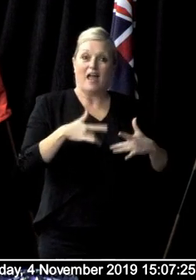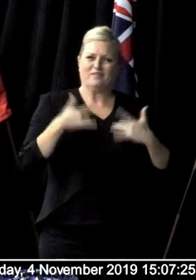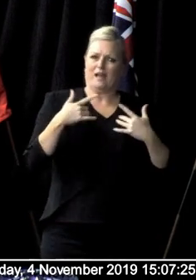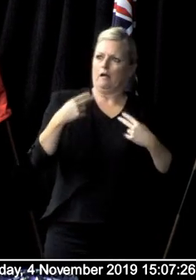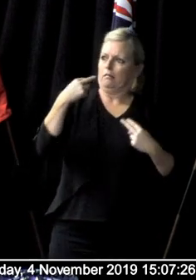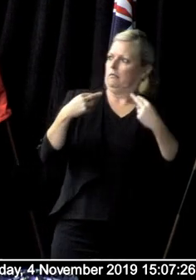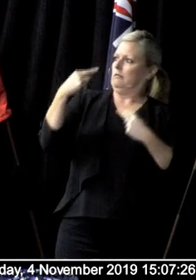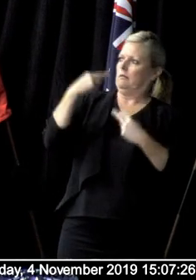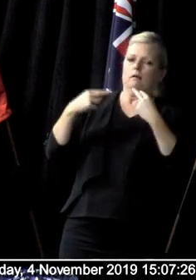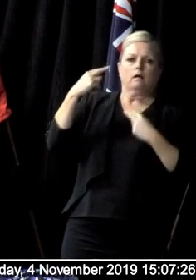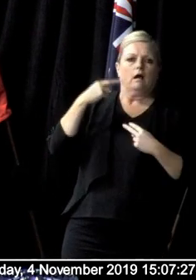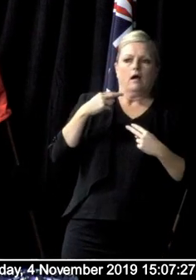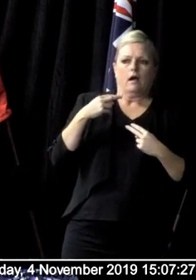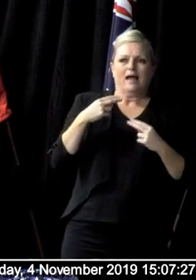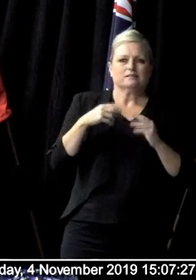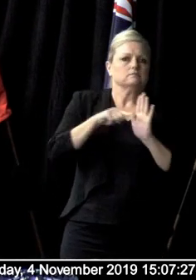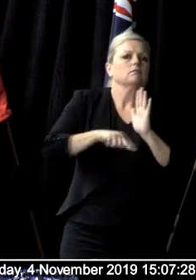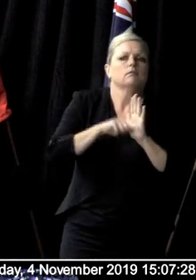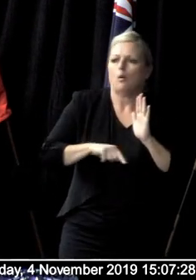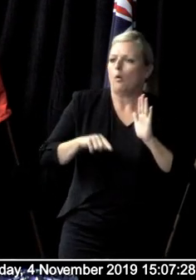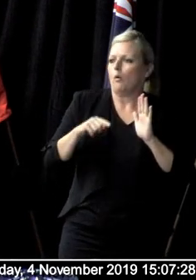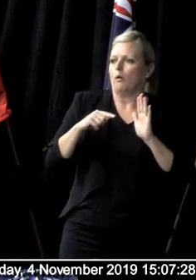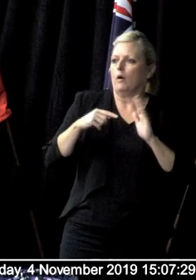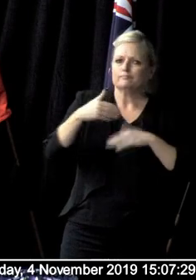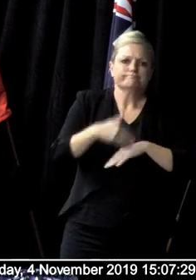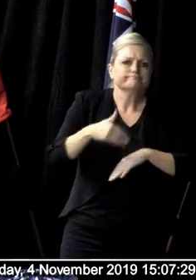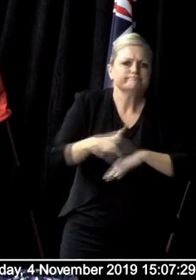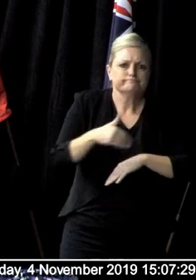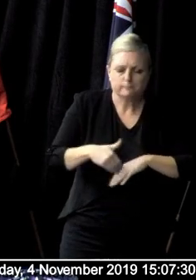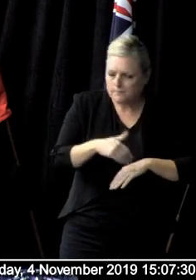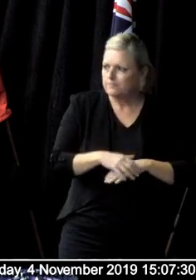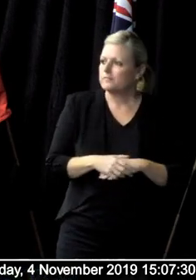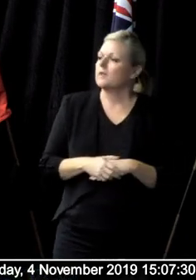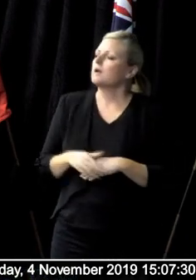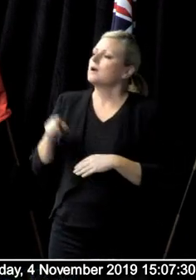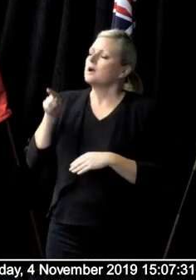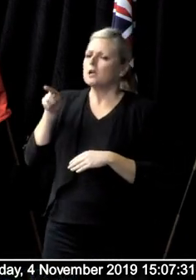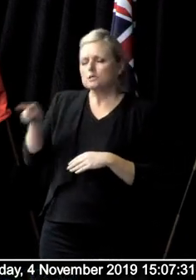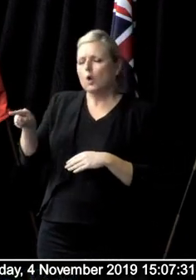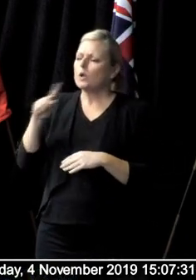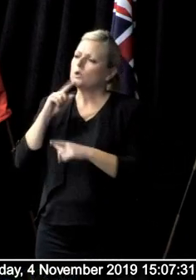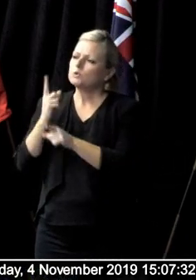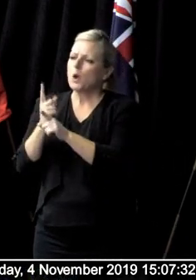they say no to those programs. So you might be speaking for example, of although a family having